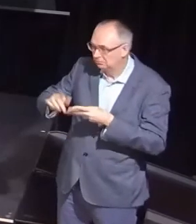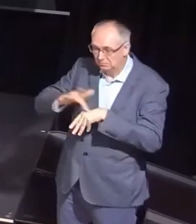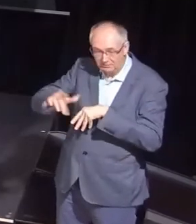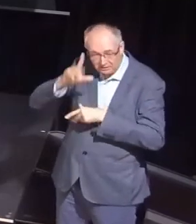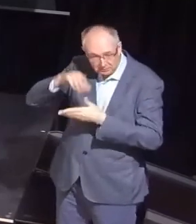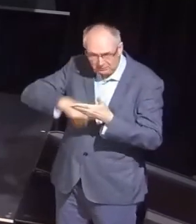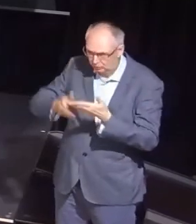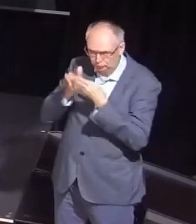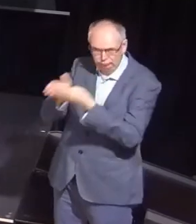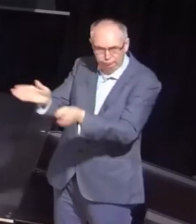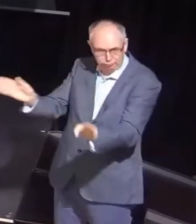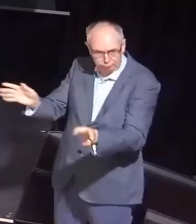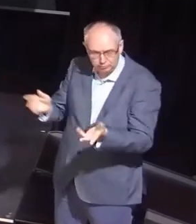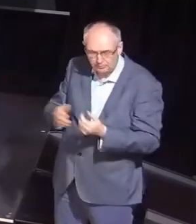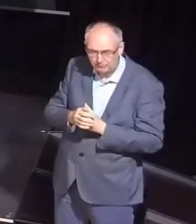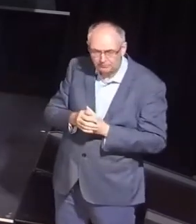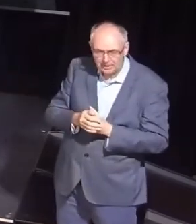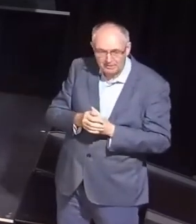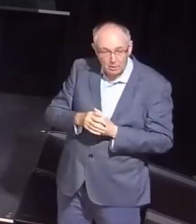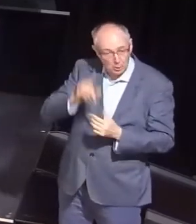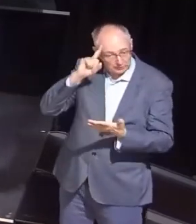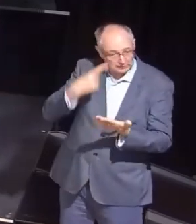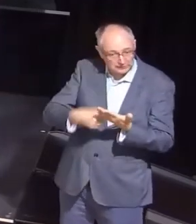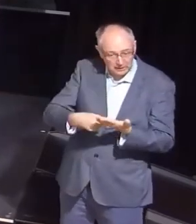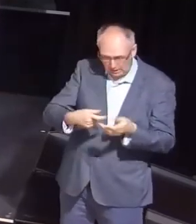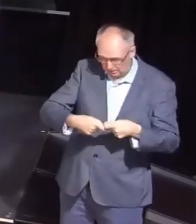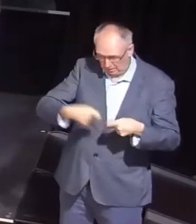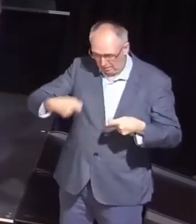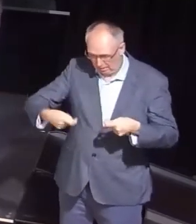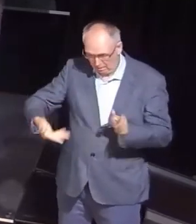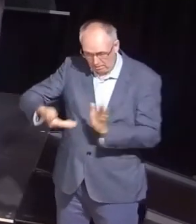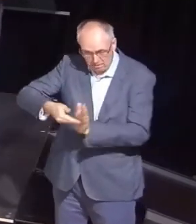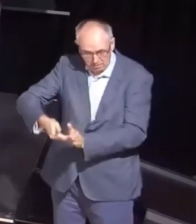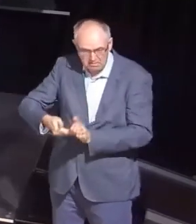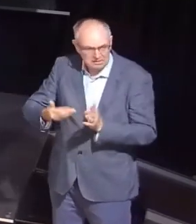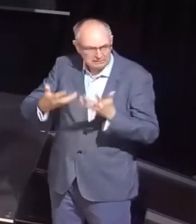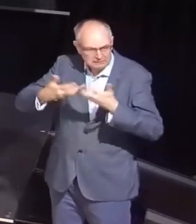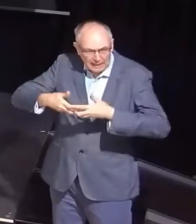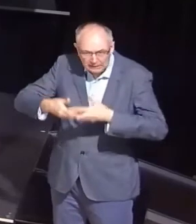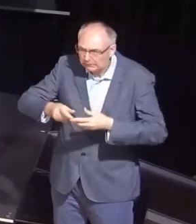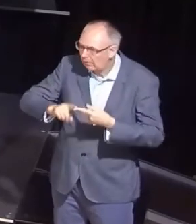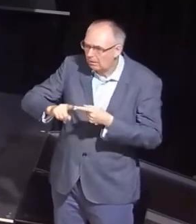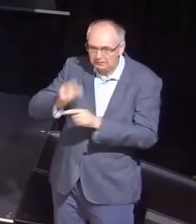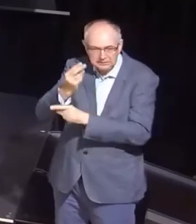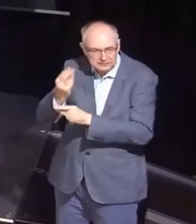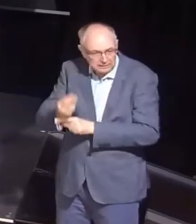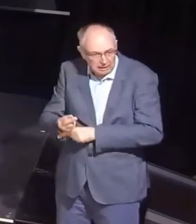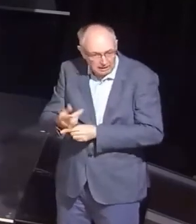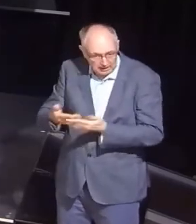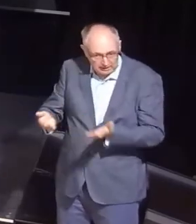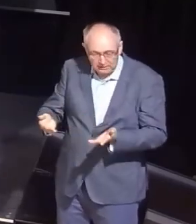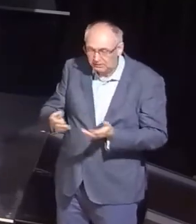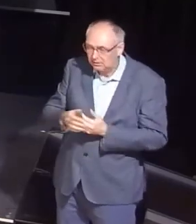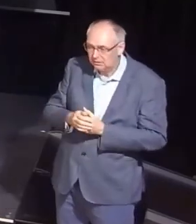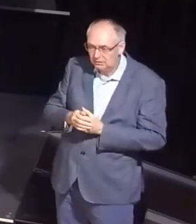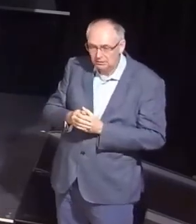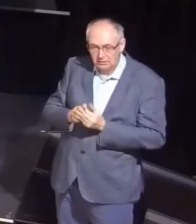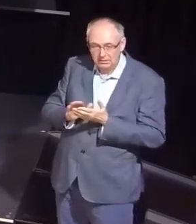And if you decide to go longer and you want to add technical content, you want to add design content, look to members in this room.